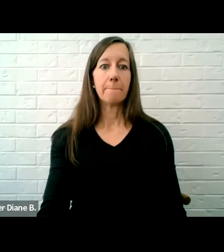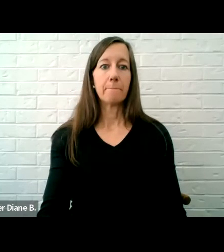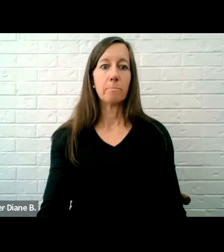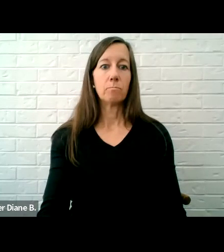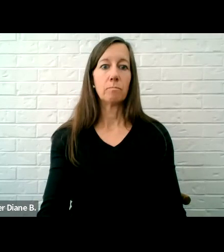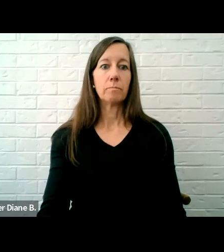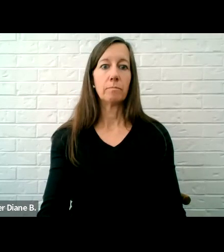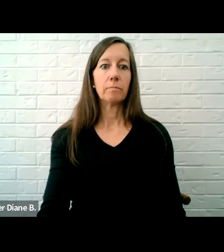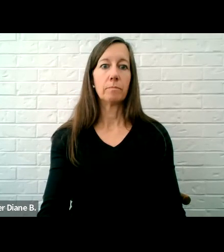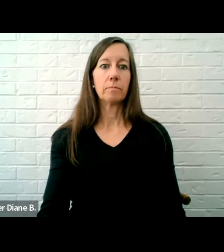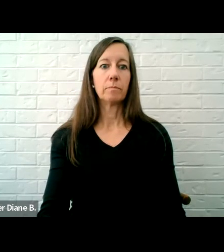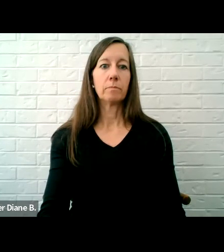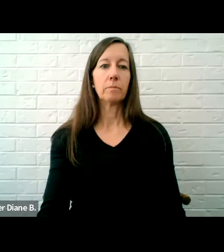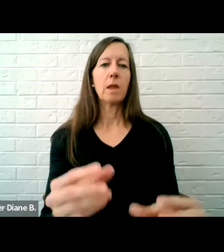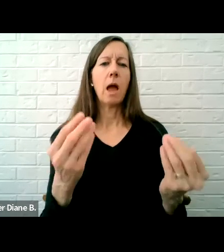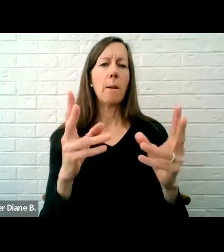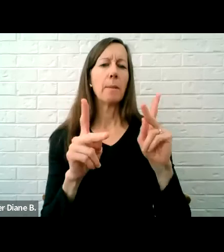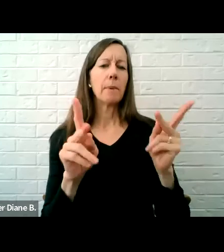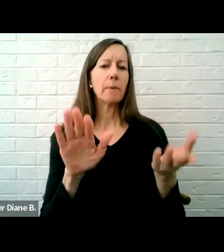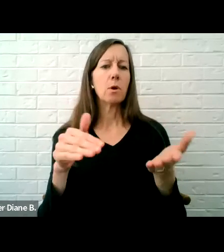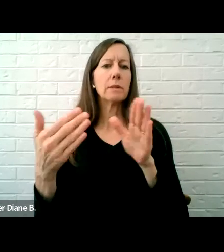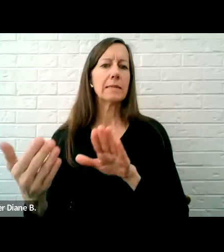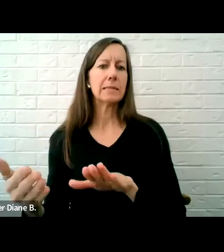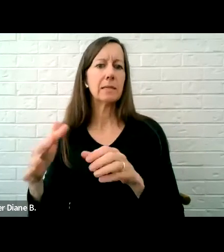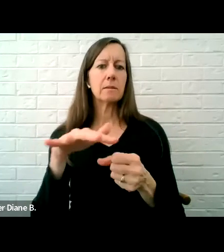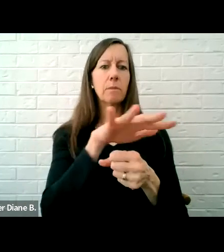people, simply deceased among the rest of those settings that were covered in the last slide.